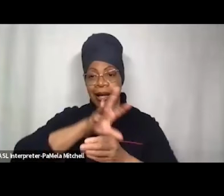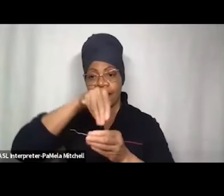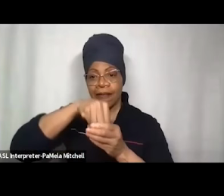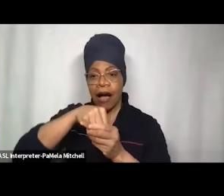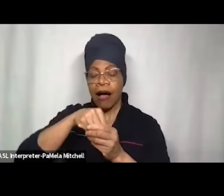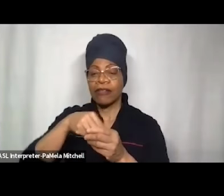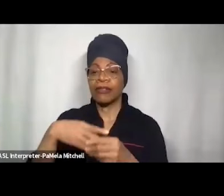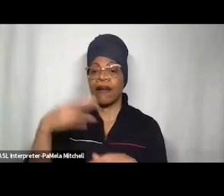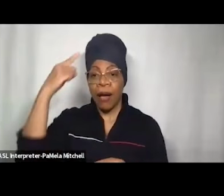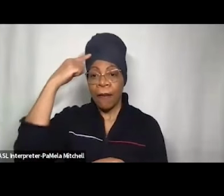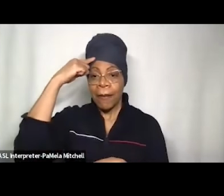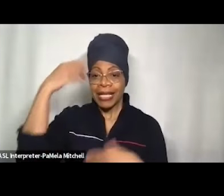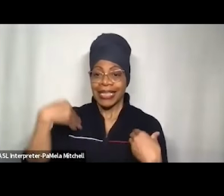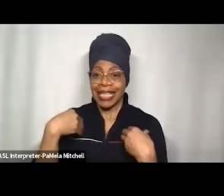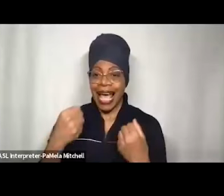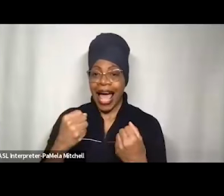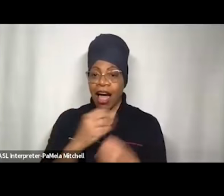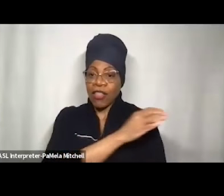mental health staff in our reentry programs.